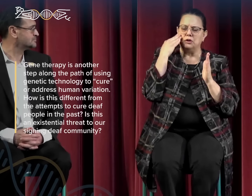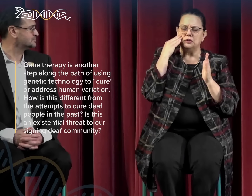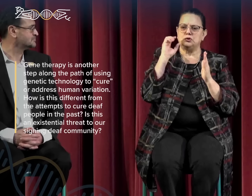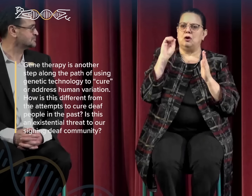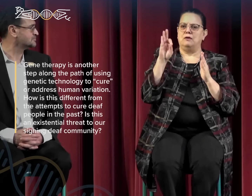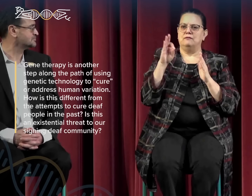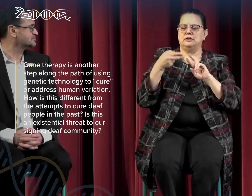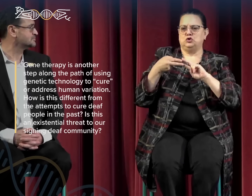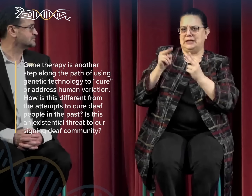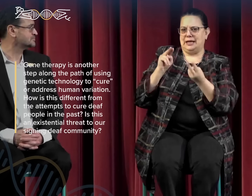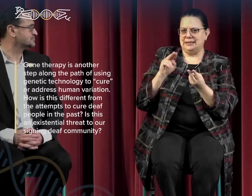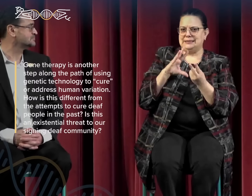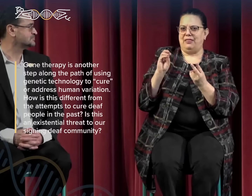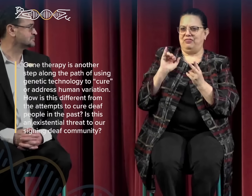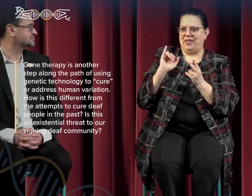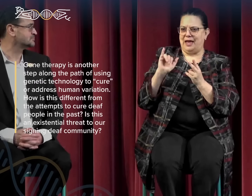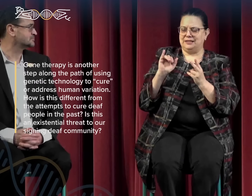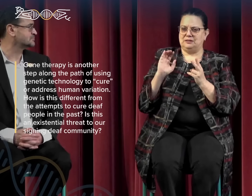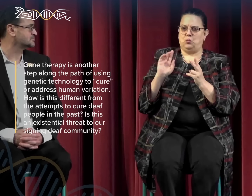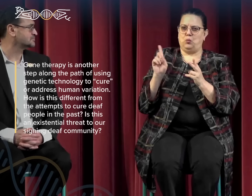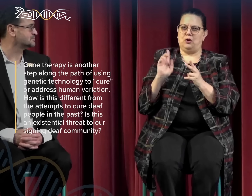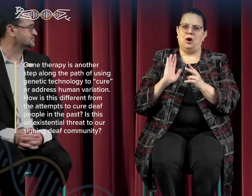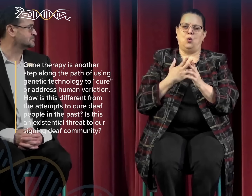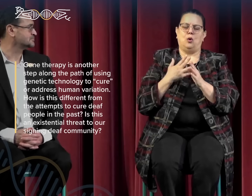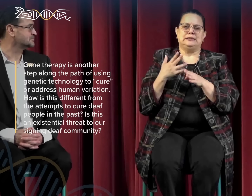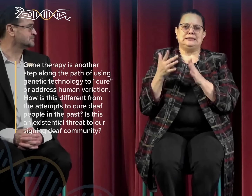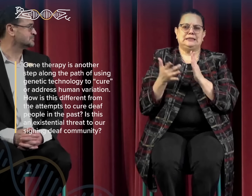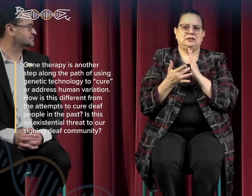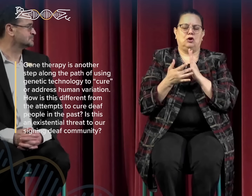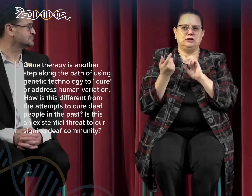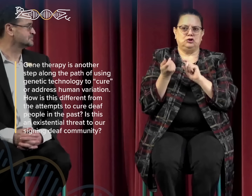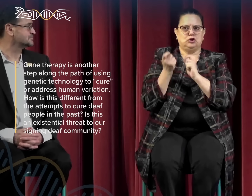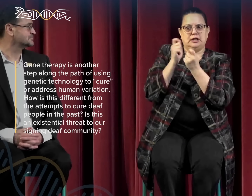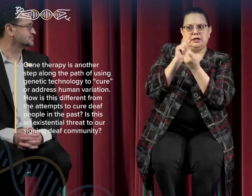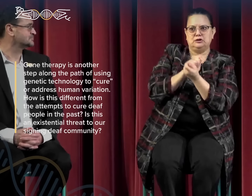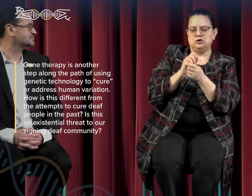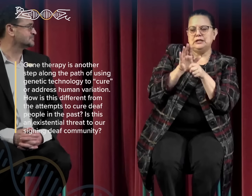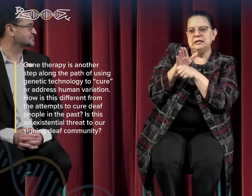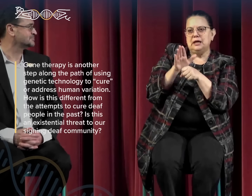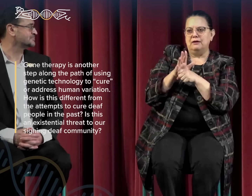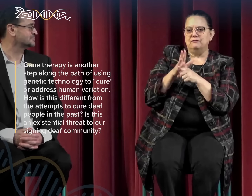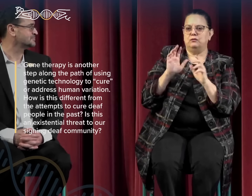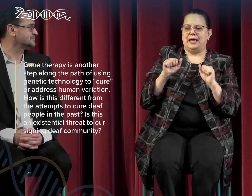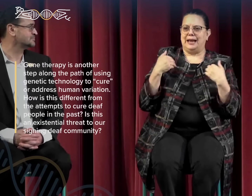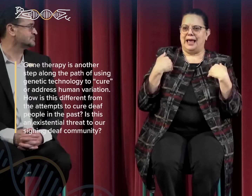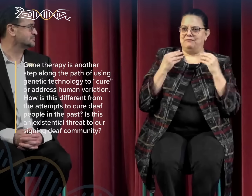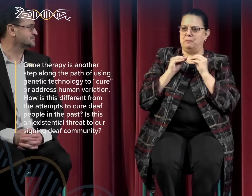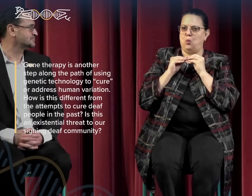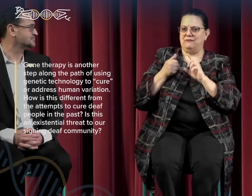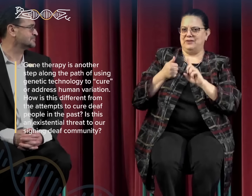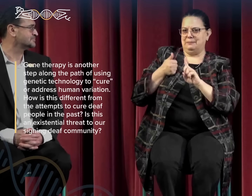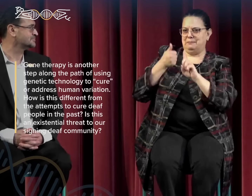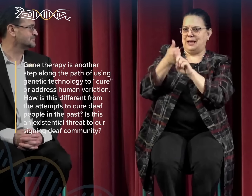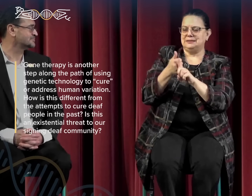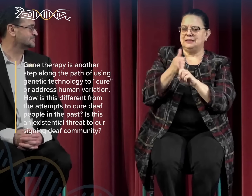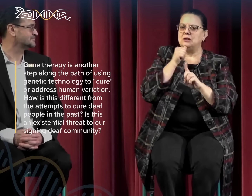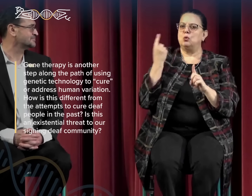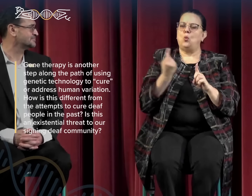But we're now going into new area of genetics that means that the changes